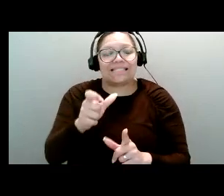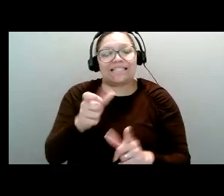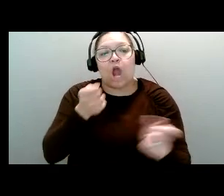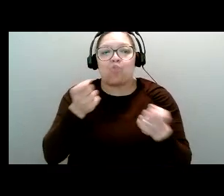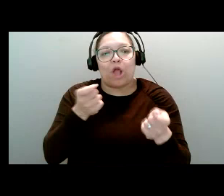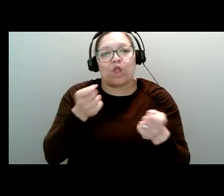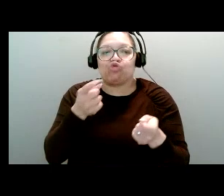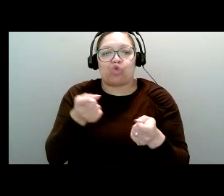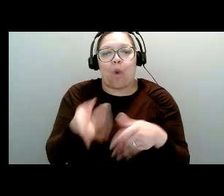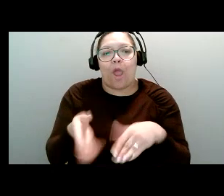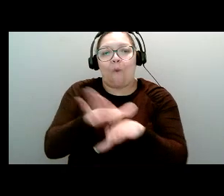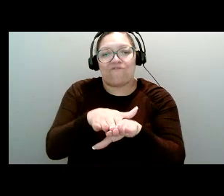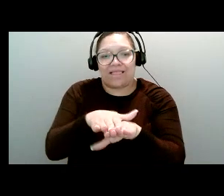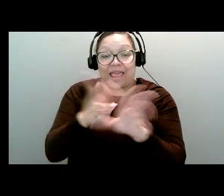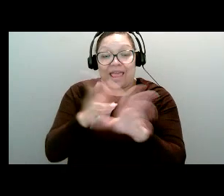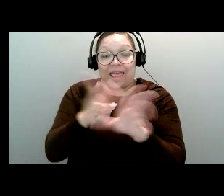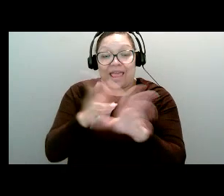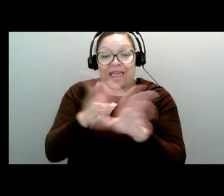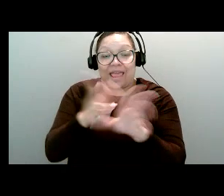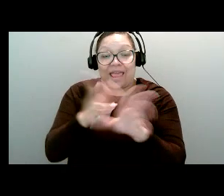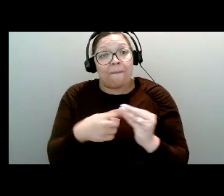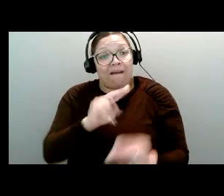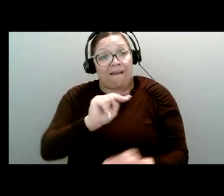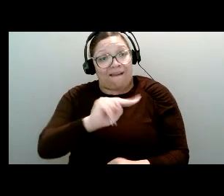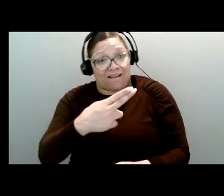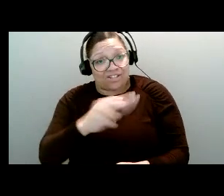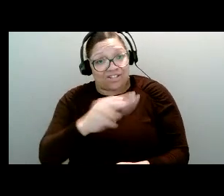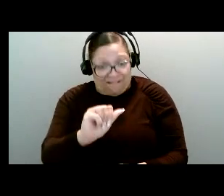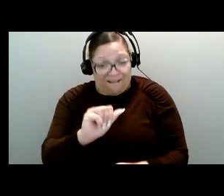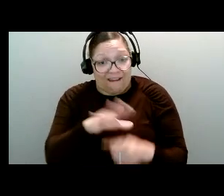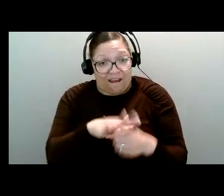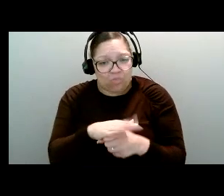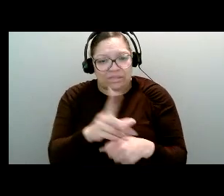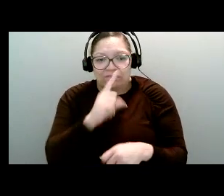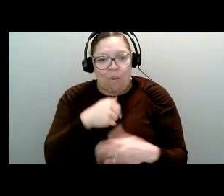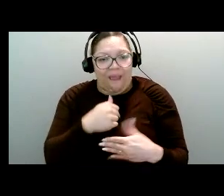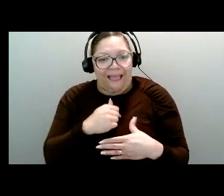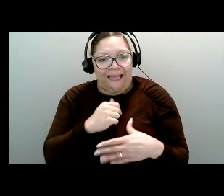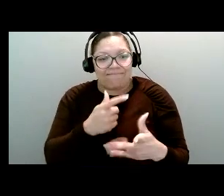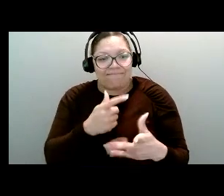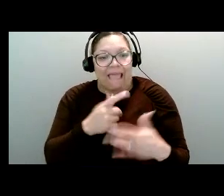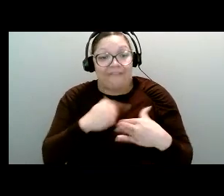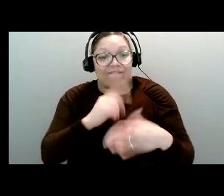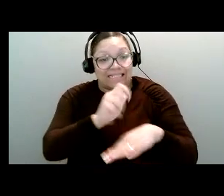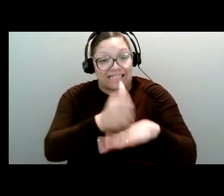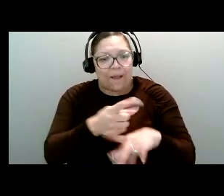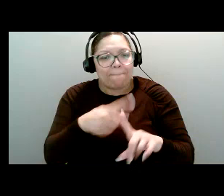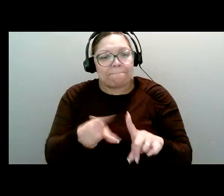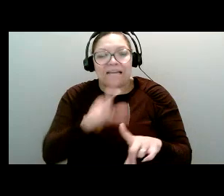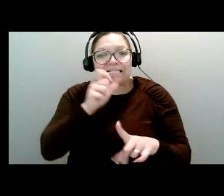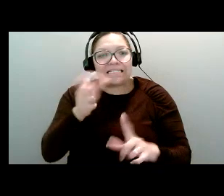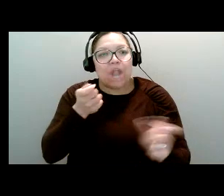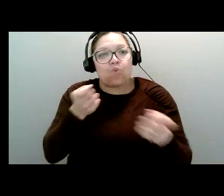While we talk about National Heritage areas and they have designation, there is not a regulatory overlay that goes with that designation.